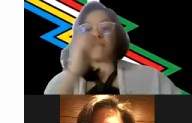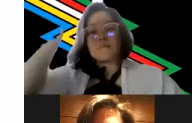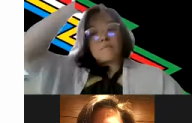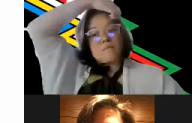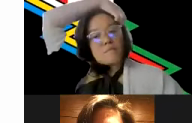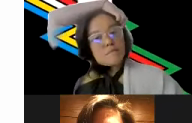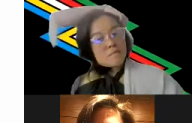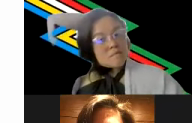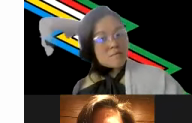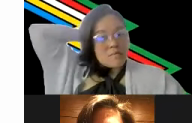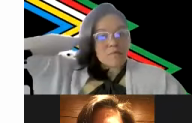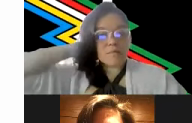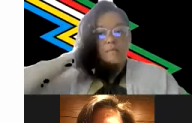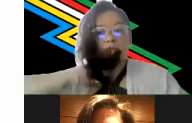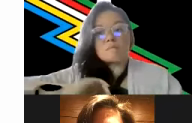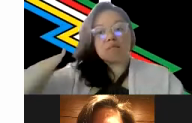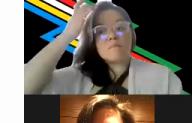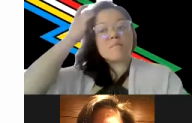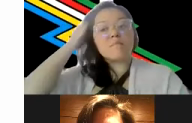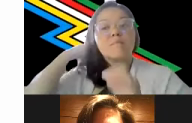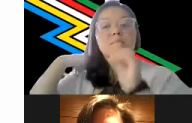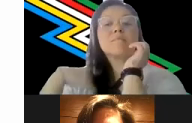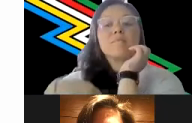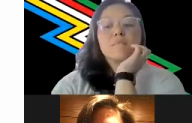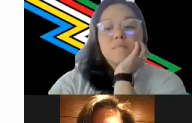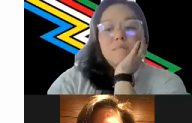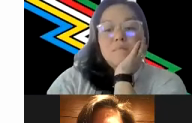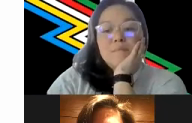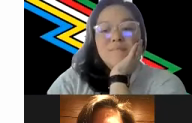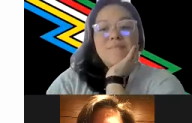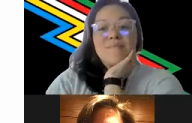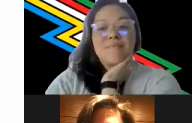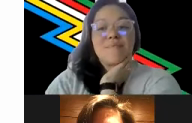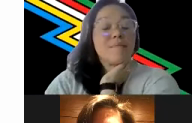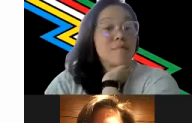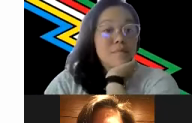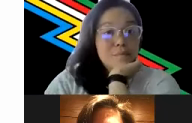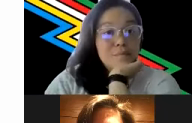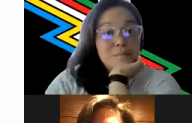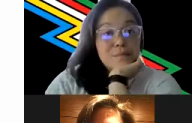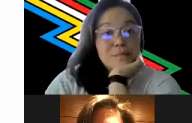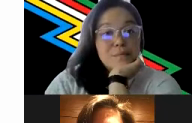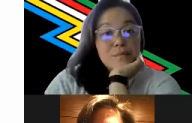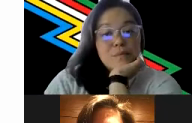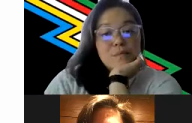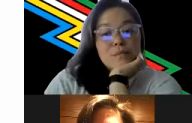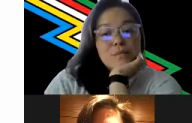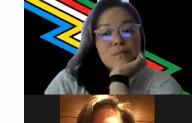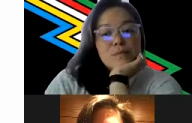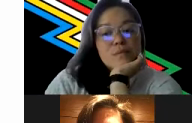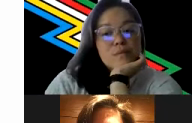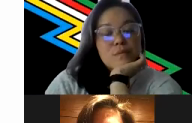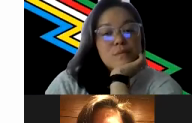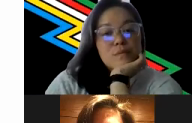to be all of those things in many ways. Um, and I think it's a good time for us collectively